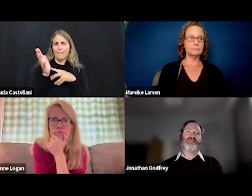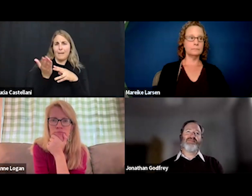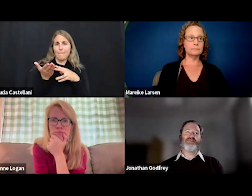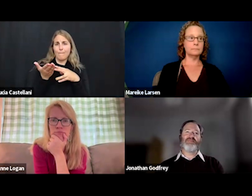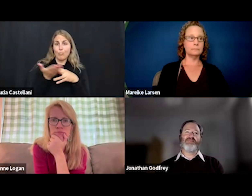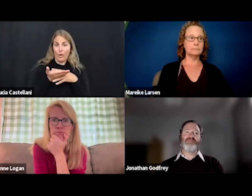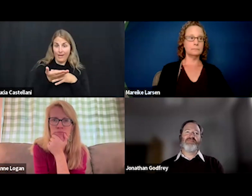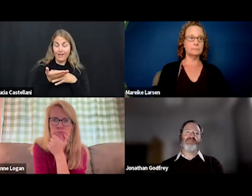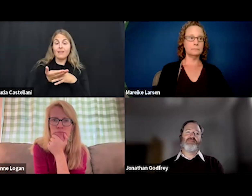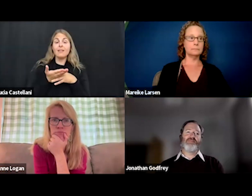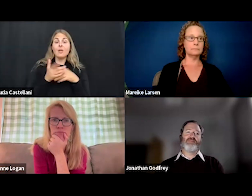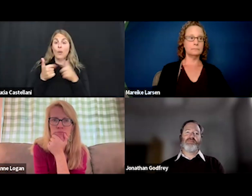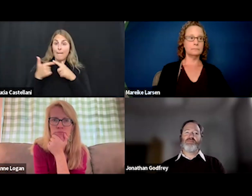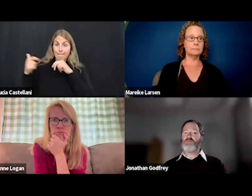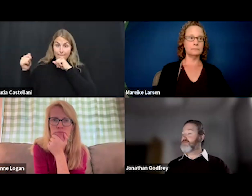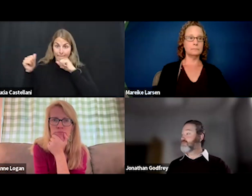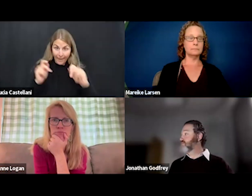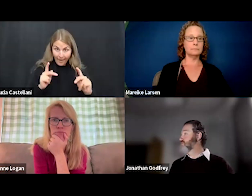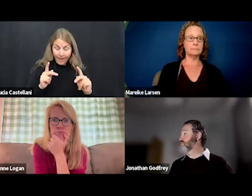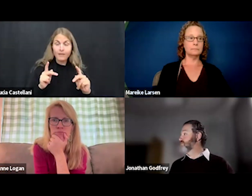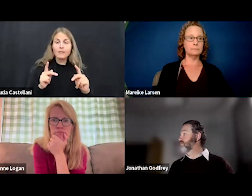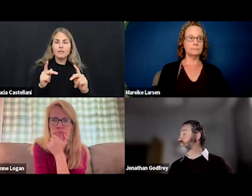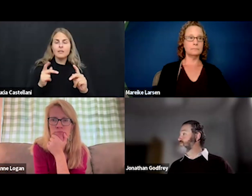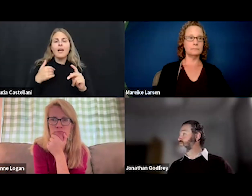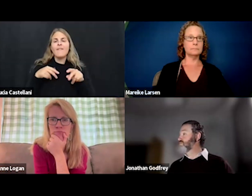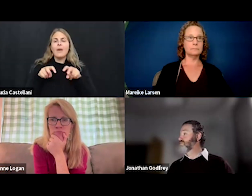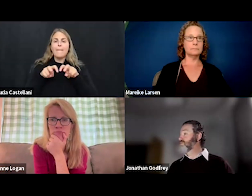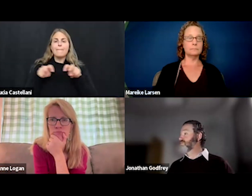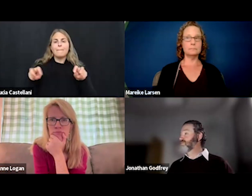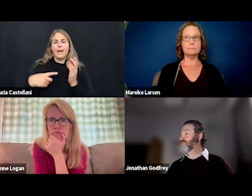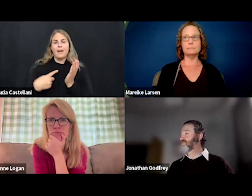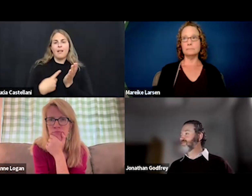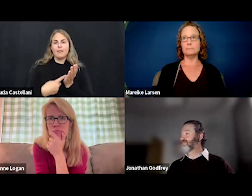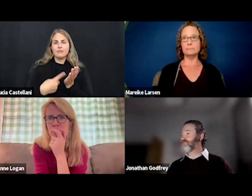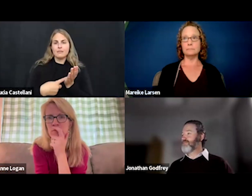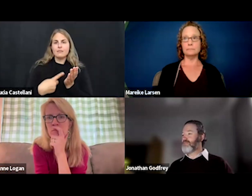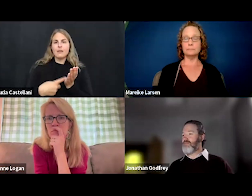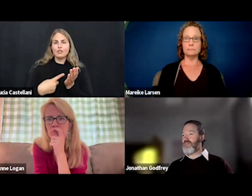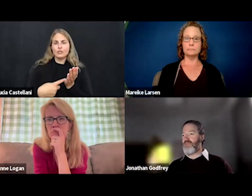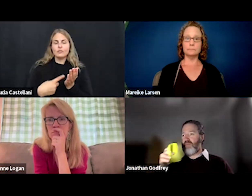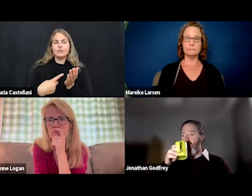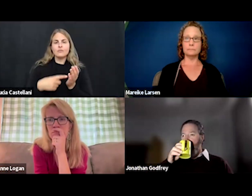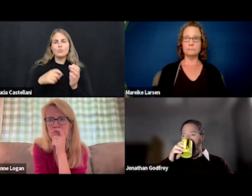And when we return, we'll have a panel discussion where we address some of the questions that